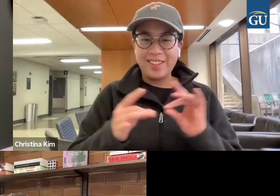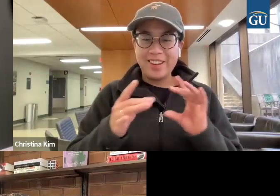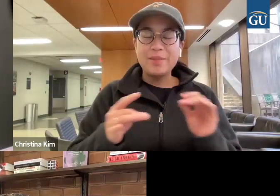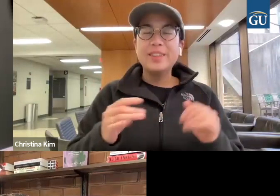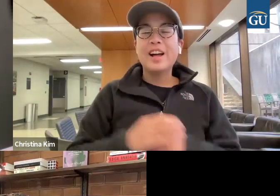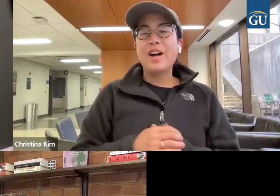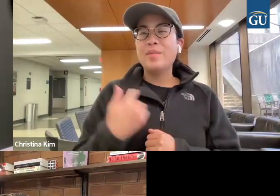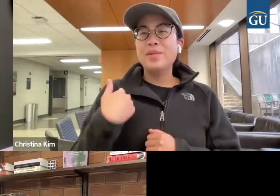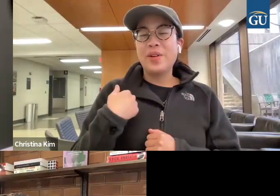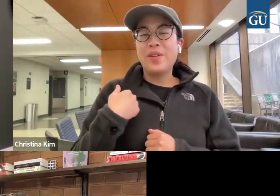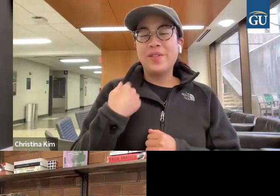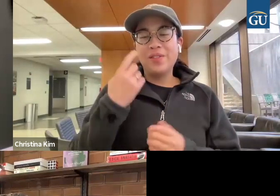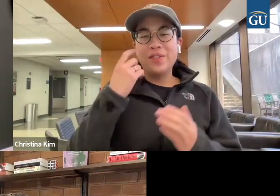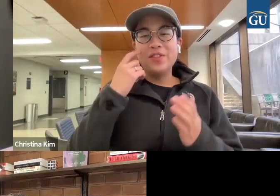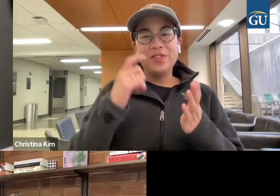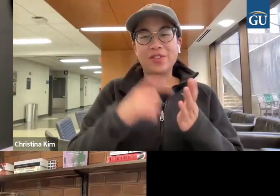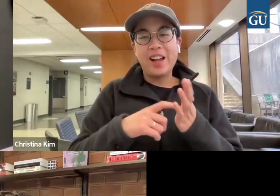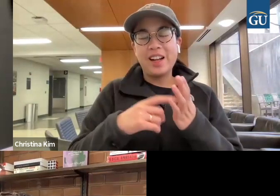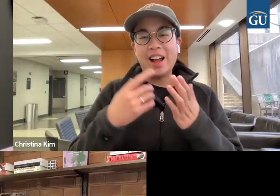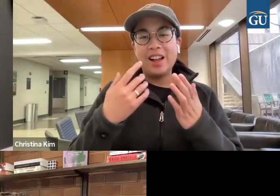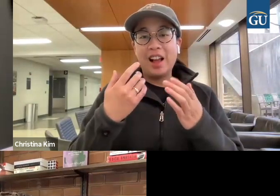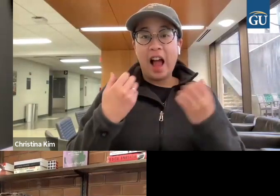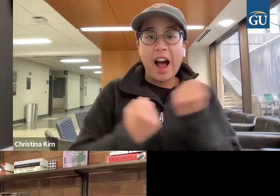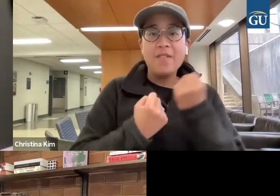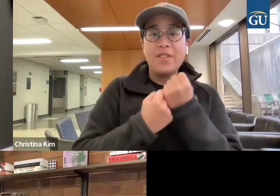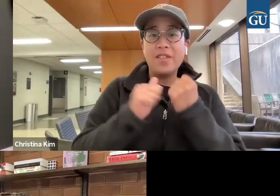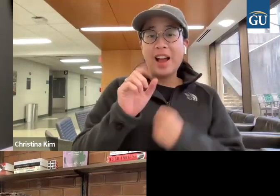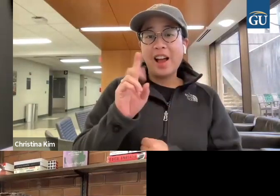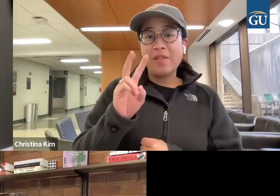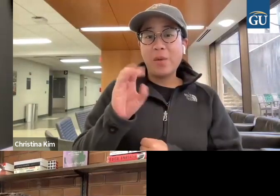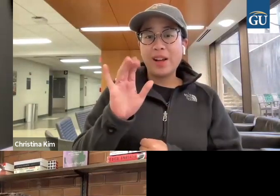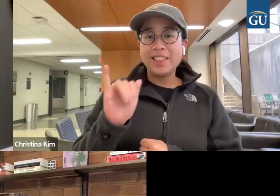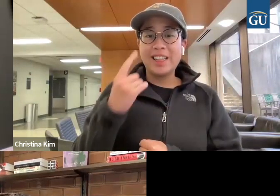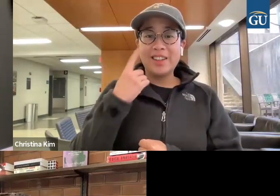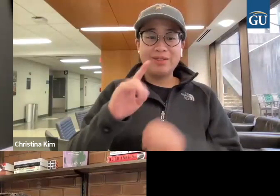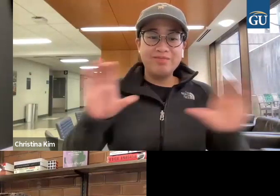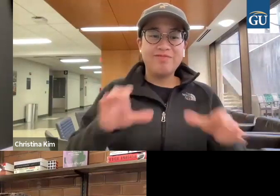Kim. Again, thank you so much for your remarks.